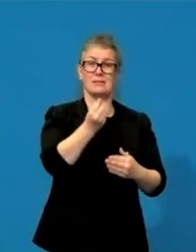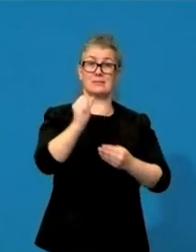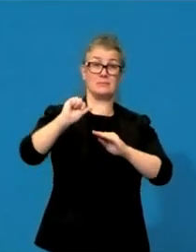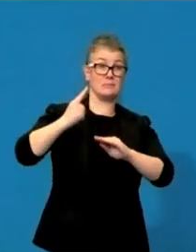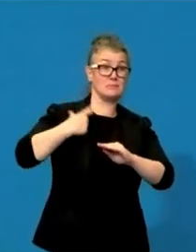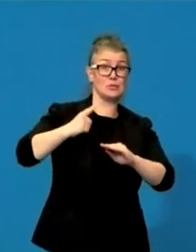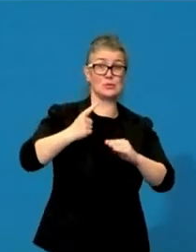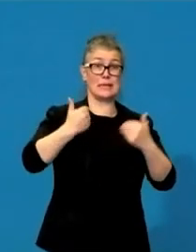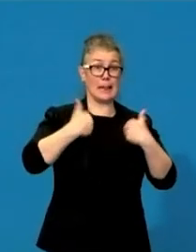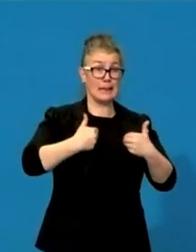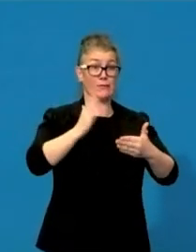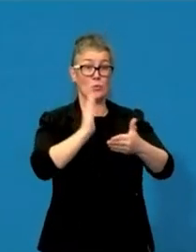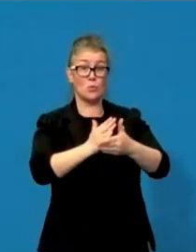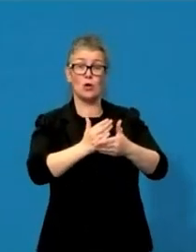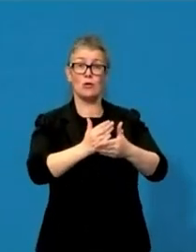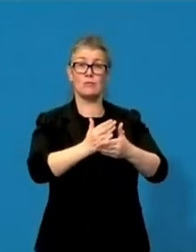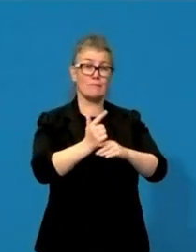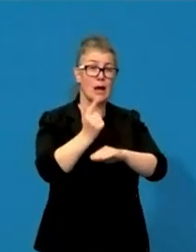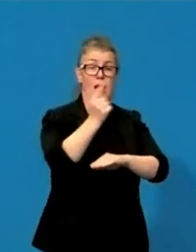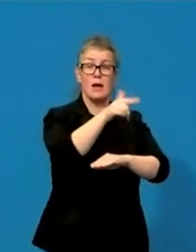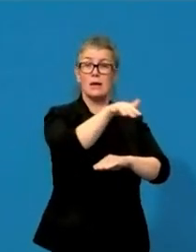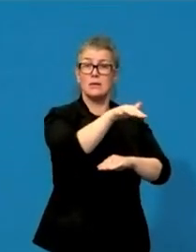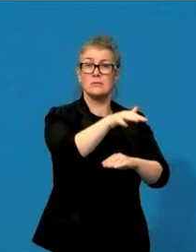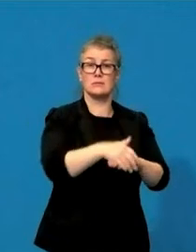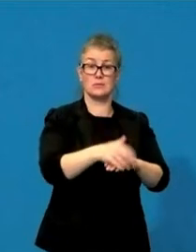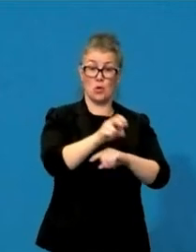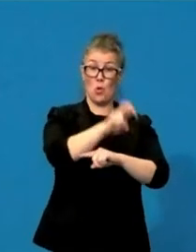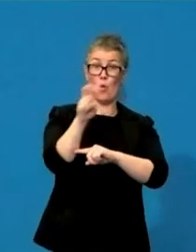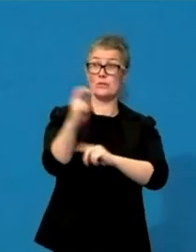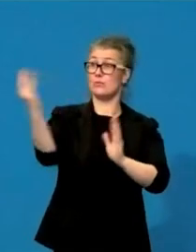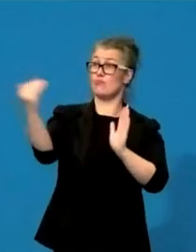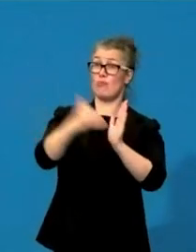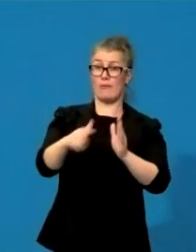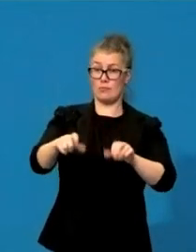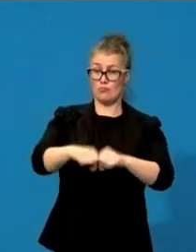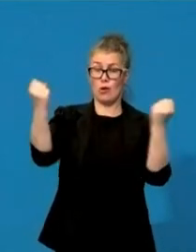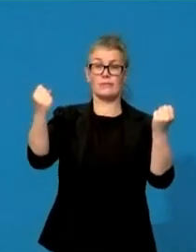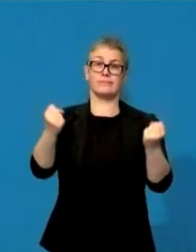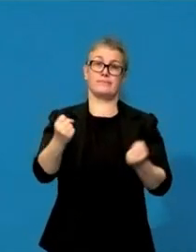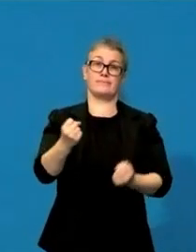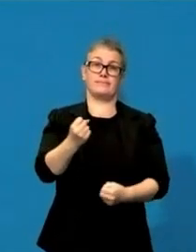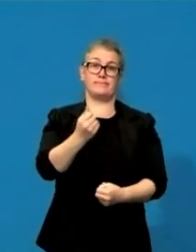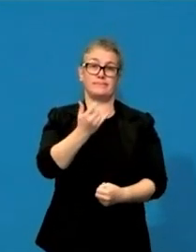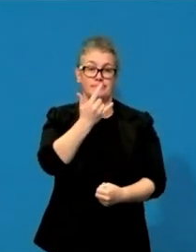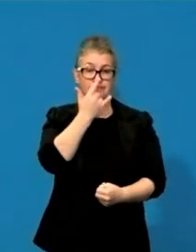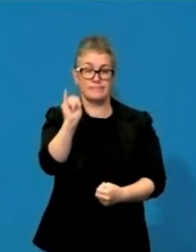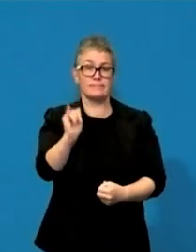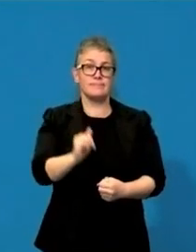So, yeah, you get a hoist that's broken on its first go, wheelchairs not being